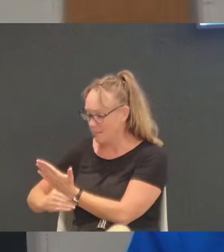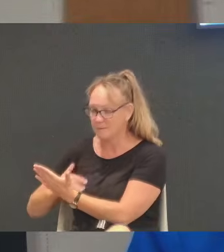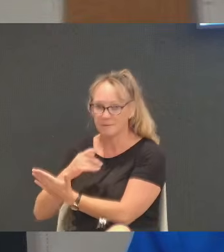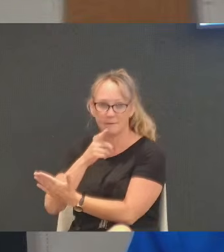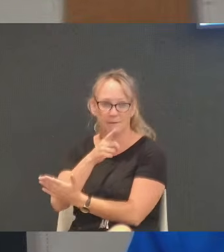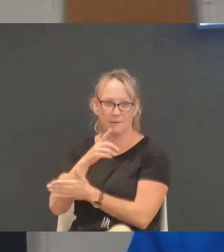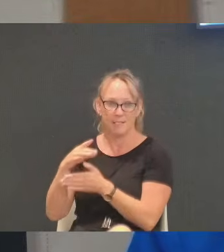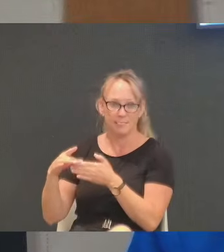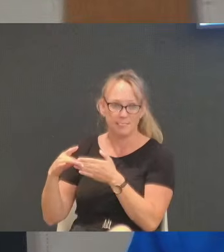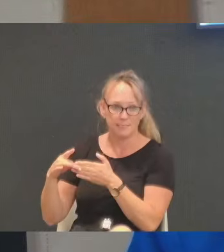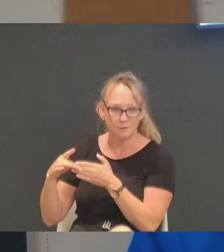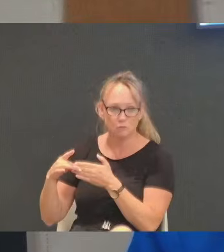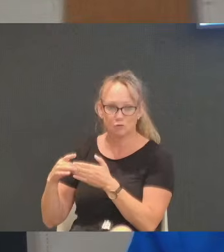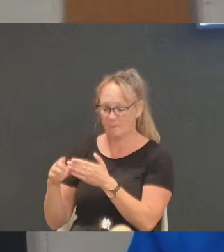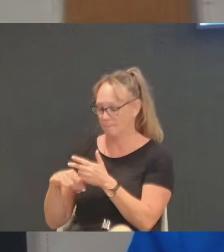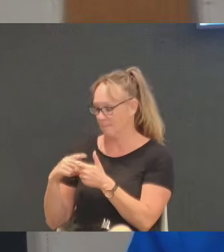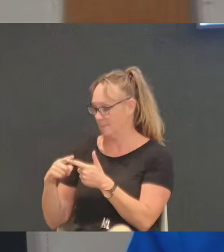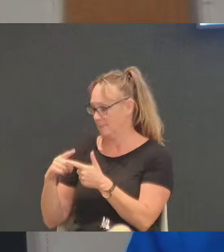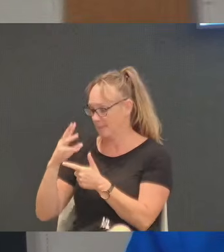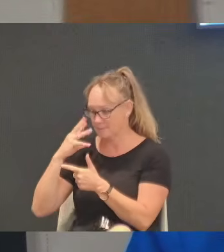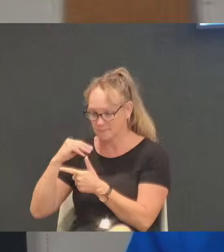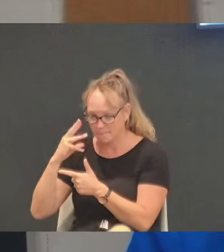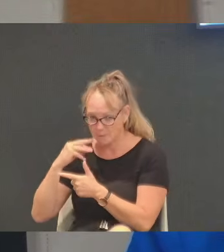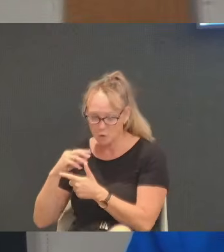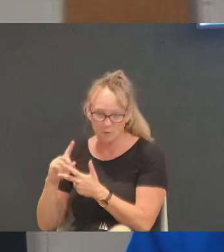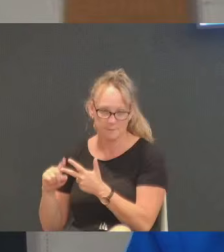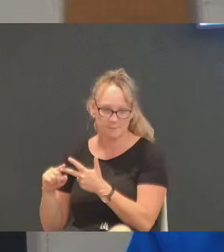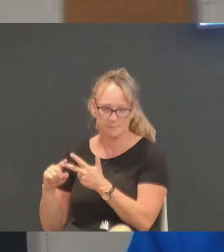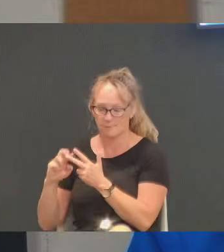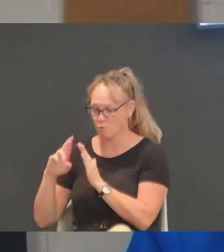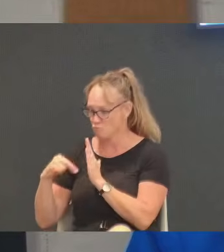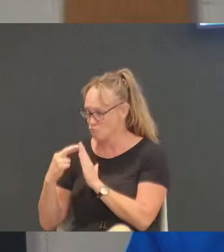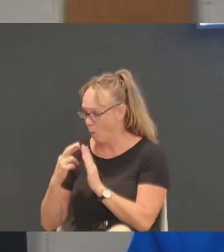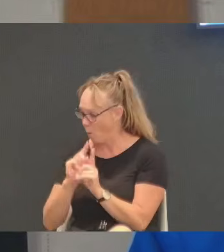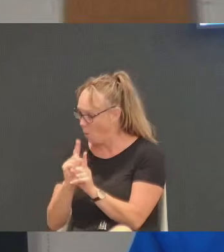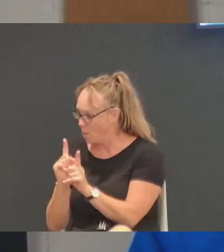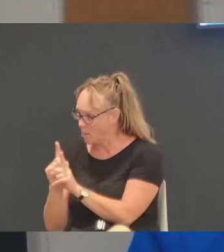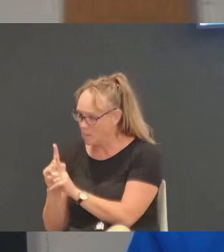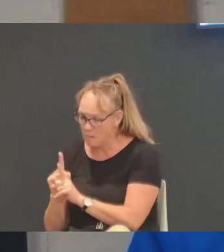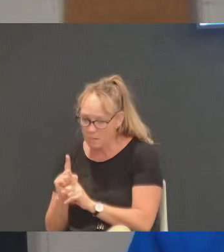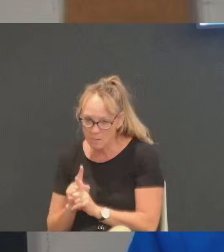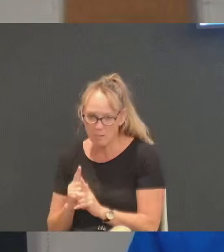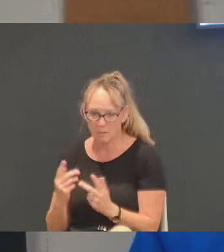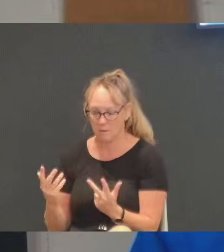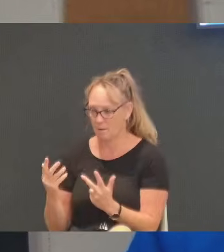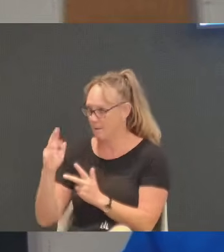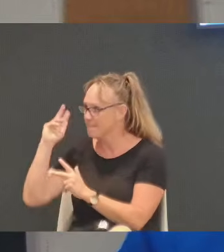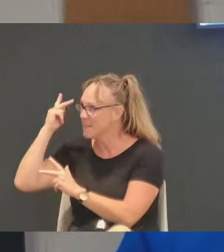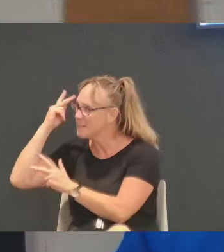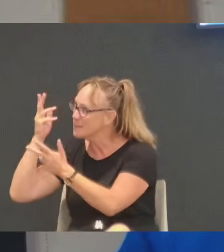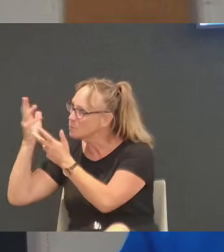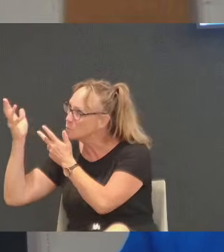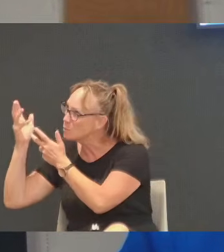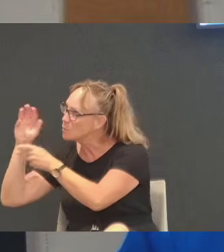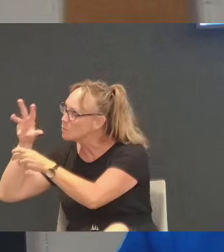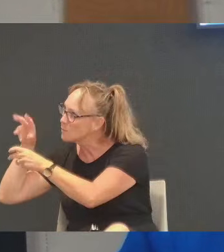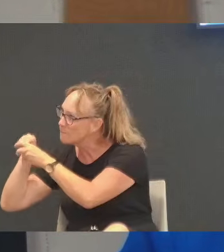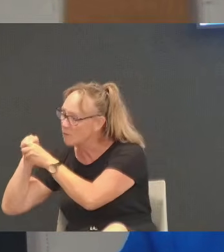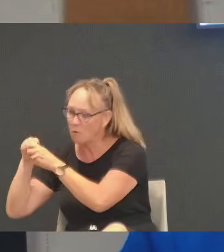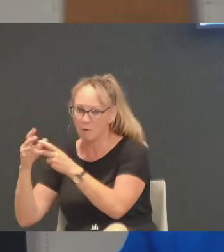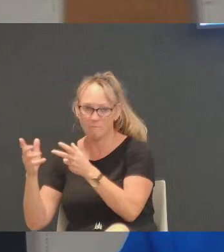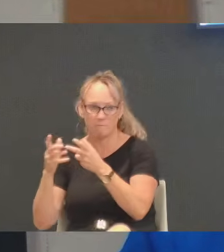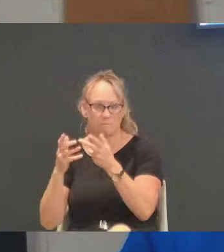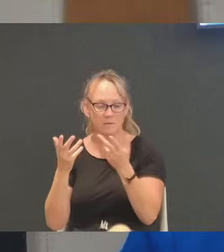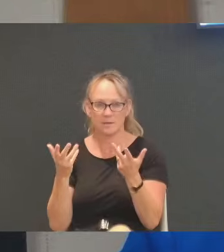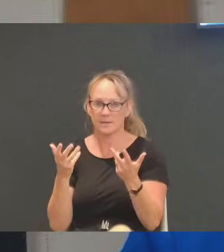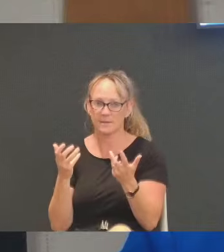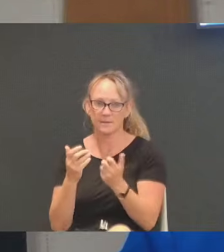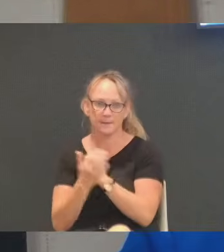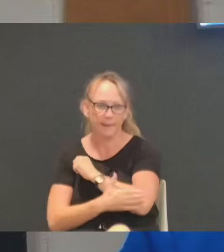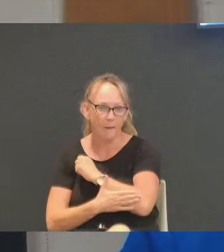from a Director and dealing with a political body County Commissioners etc. I think he brings